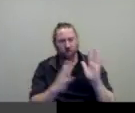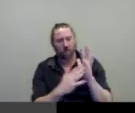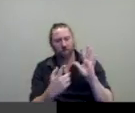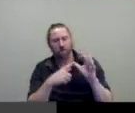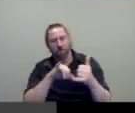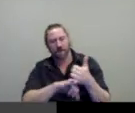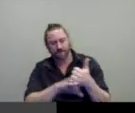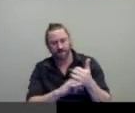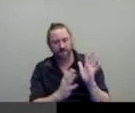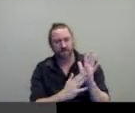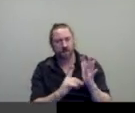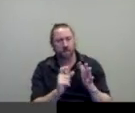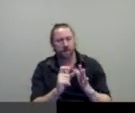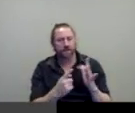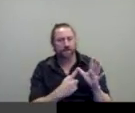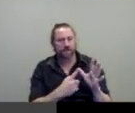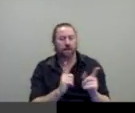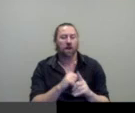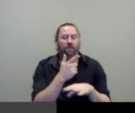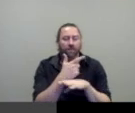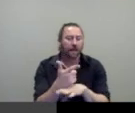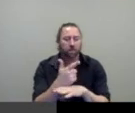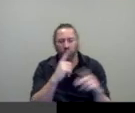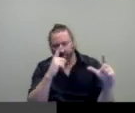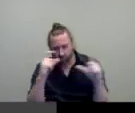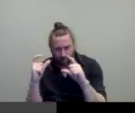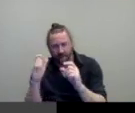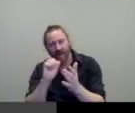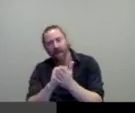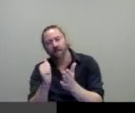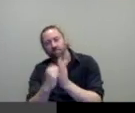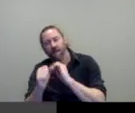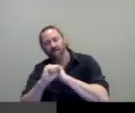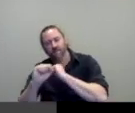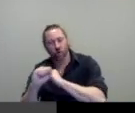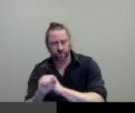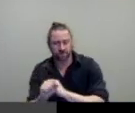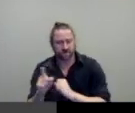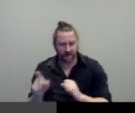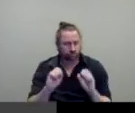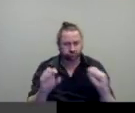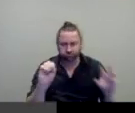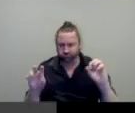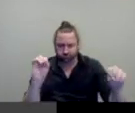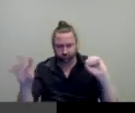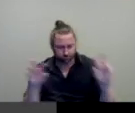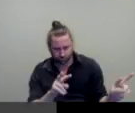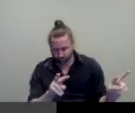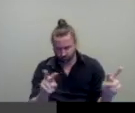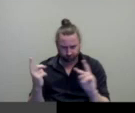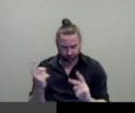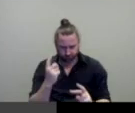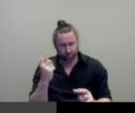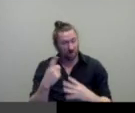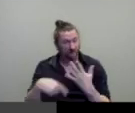mass media especially film photography and advertising and many of these artists were